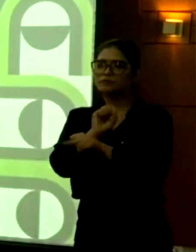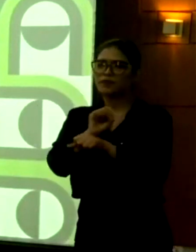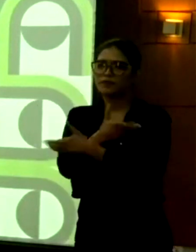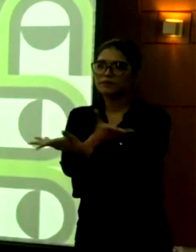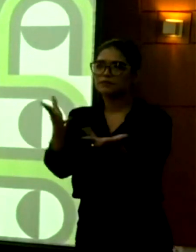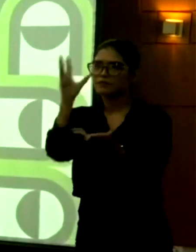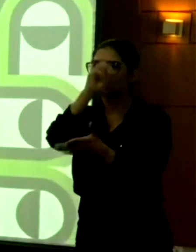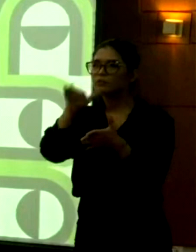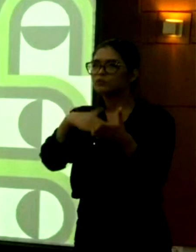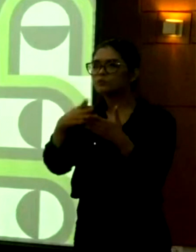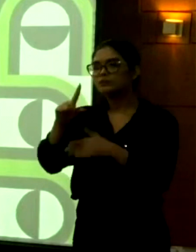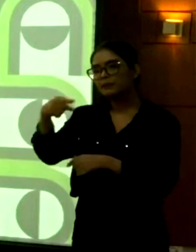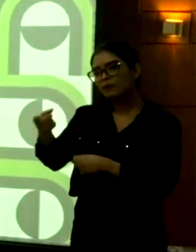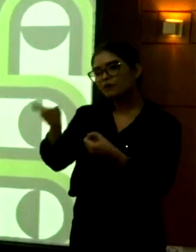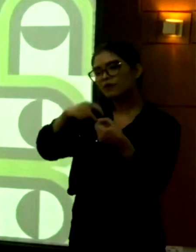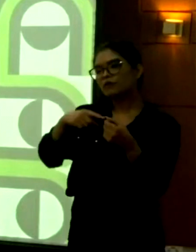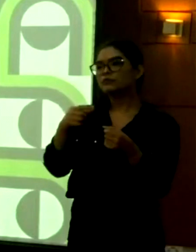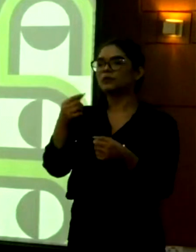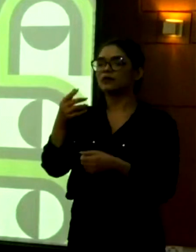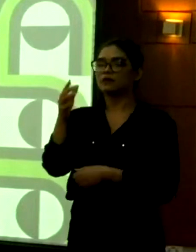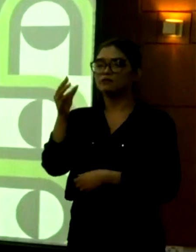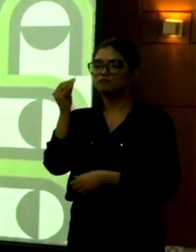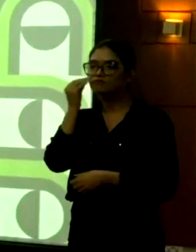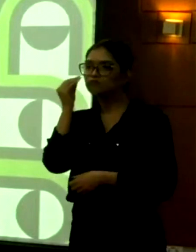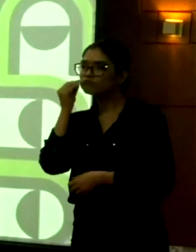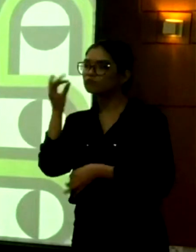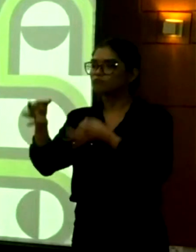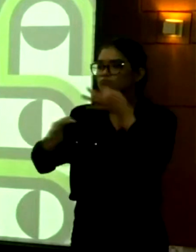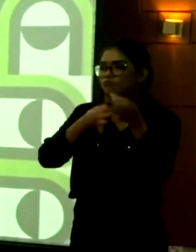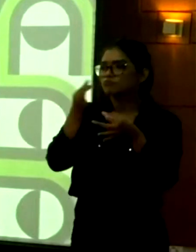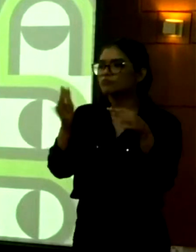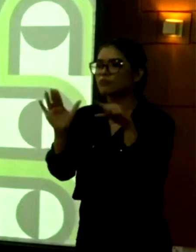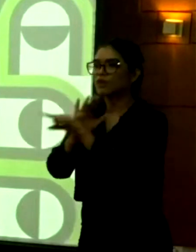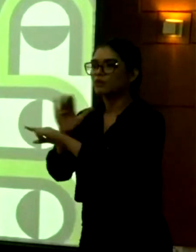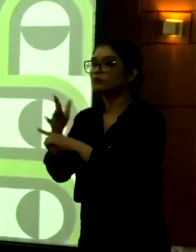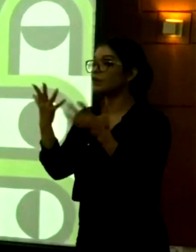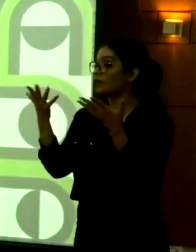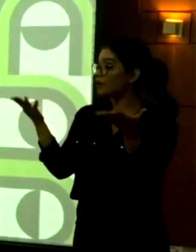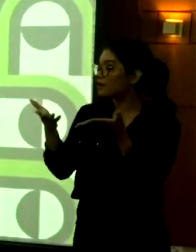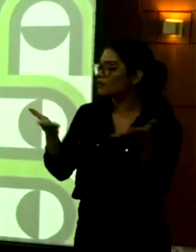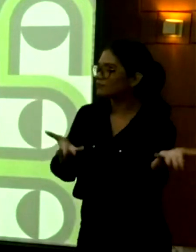we will be back to hear your questions and questions we will welcome our speaker now,